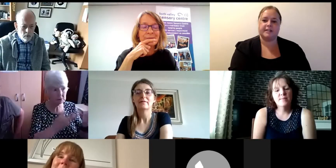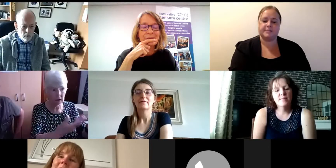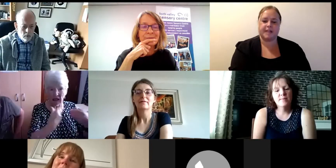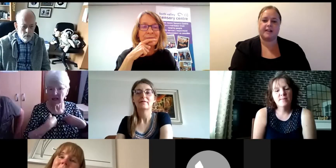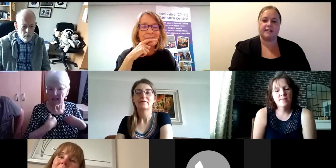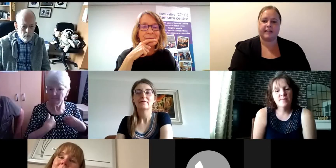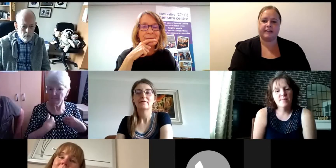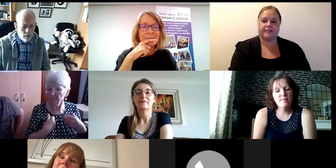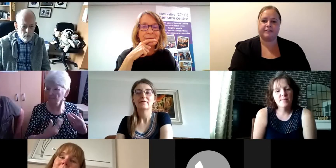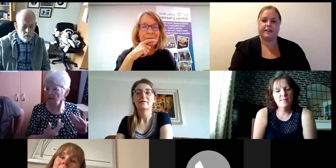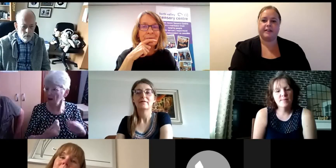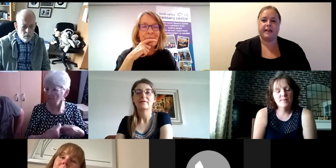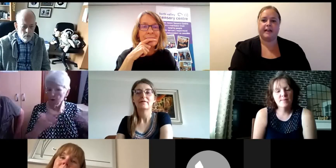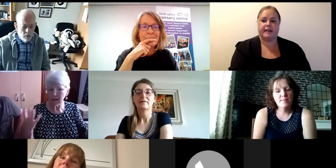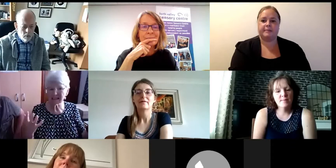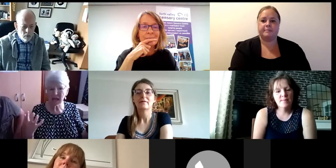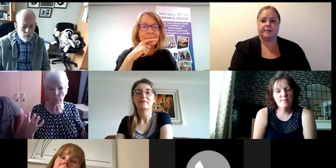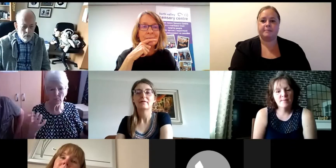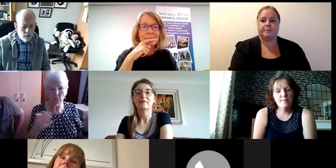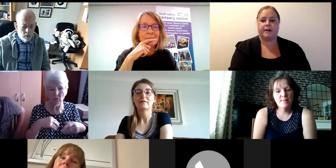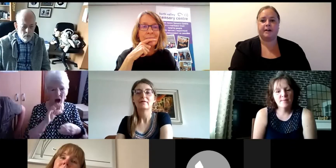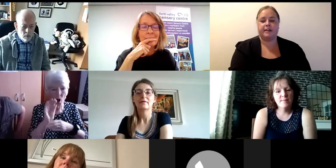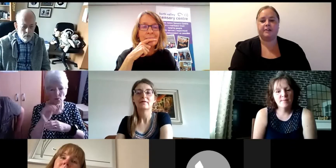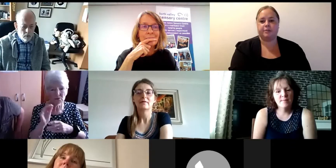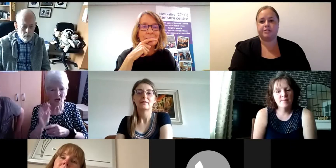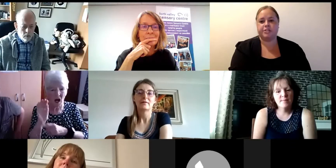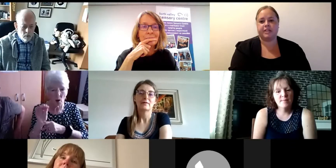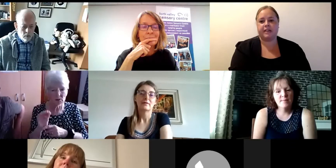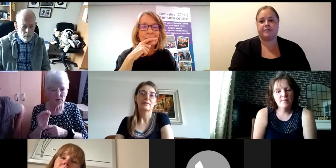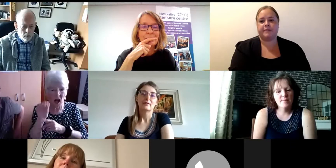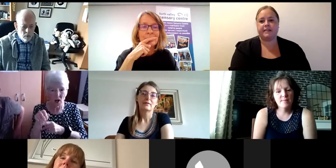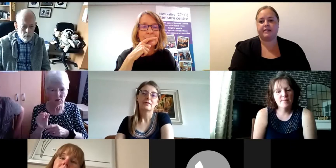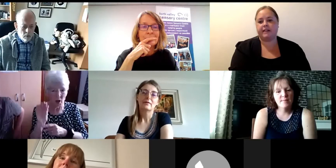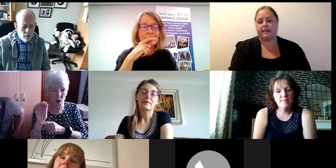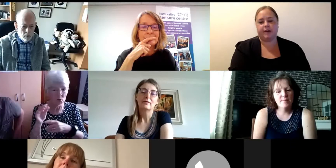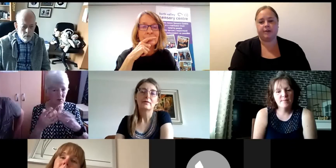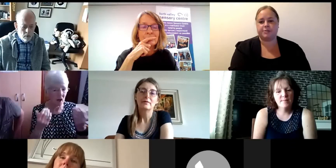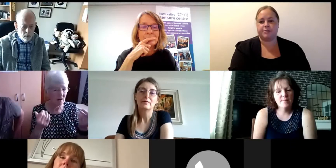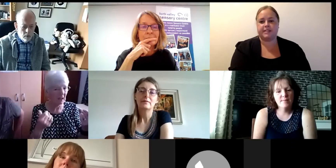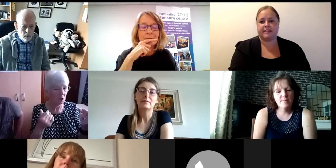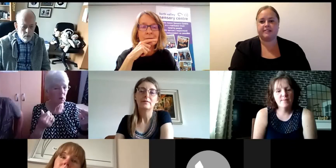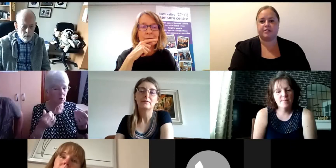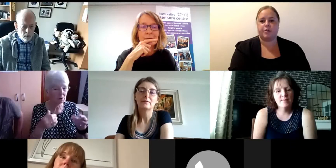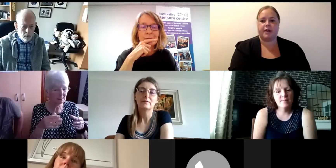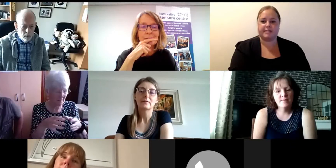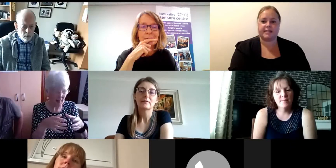It was a hard life but I was allowed to go out, it was very good.